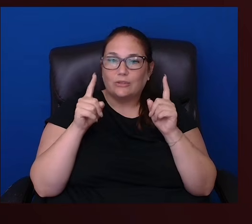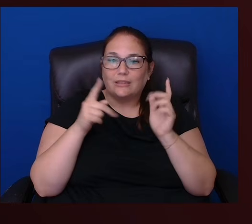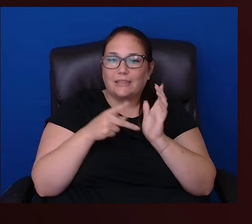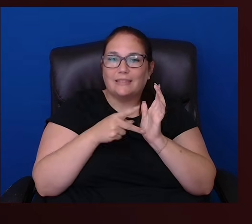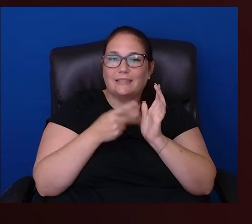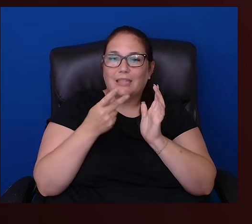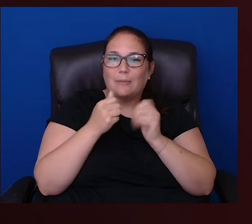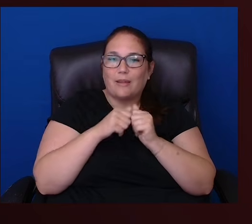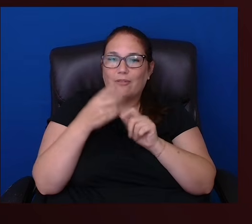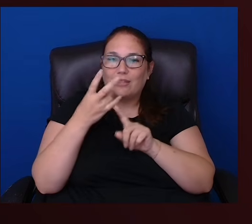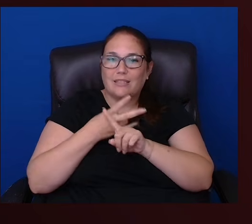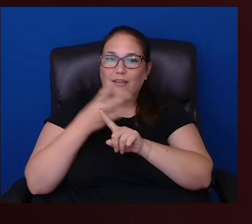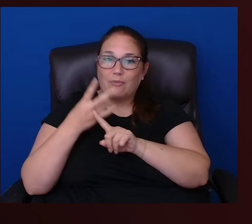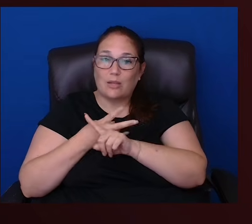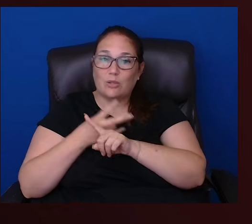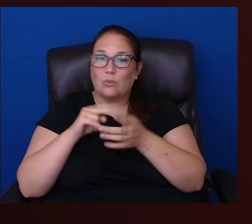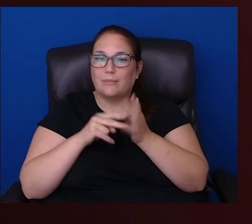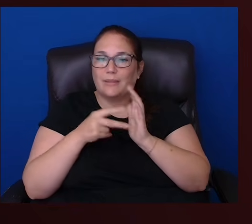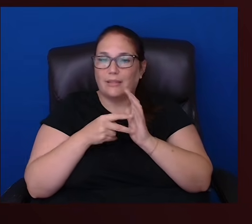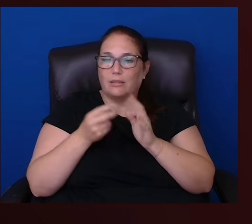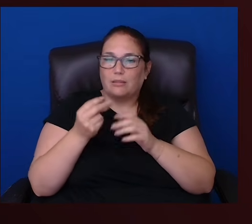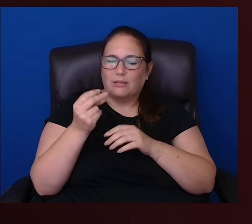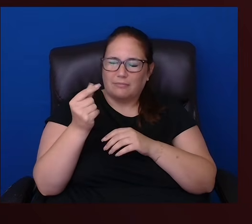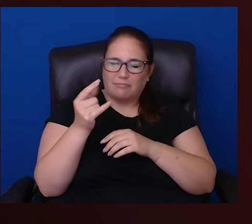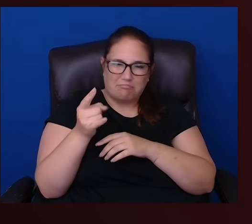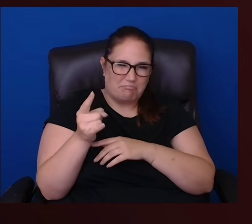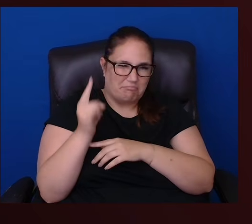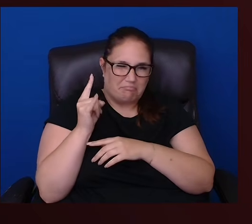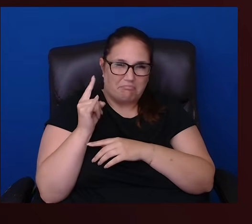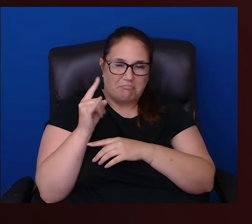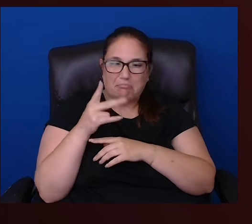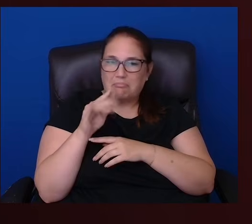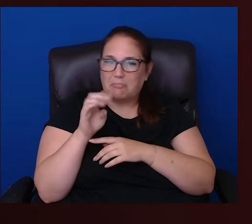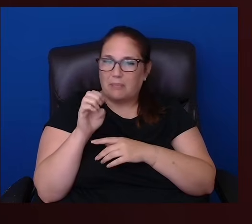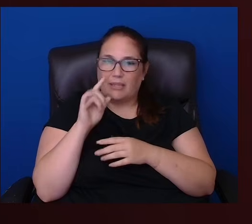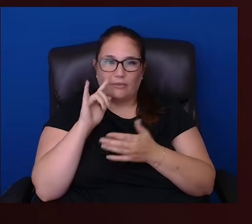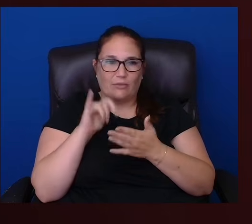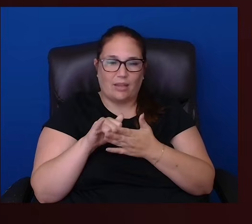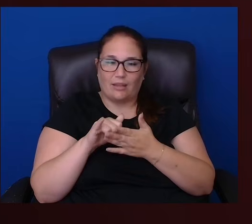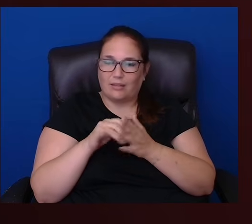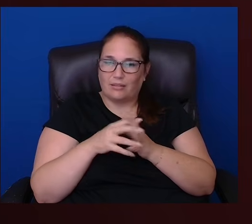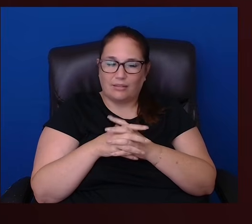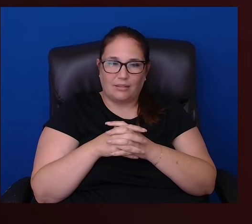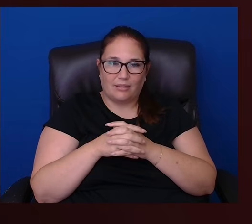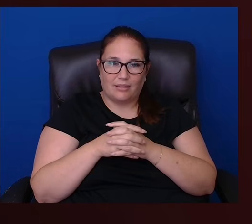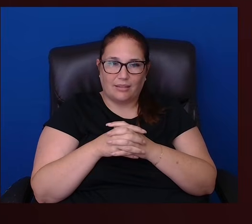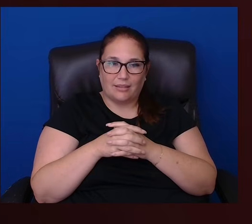which means it's just an exponential pace for that. And the things that you can with